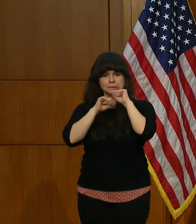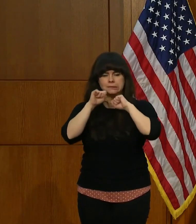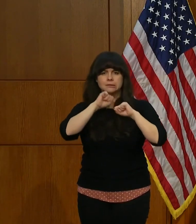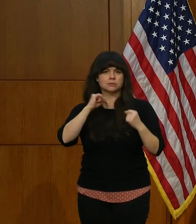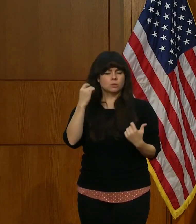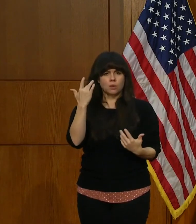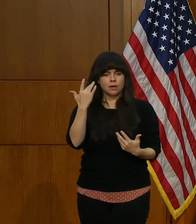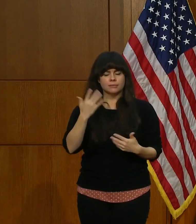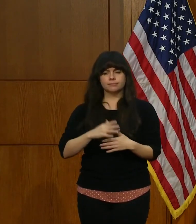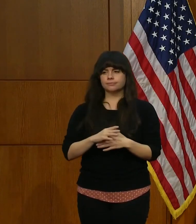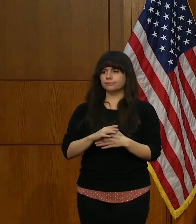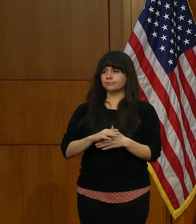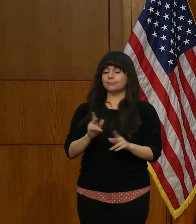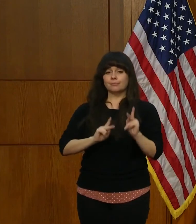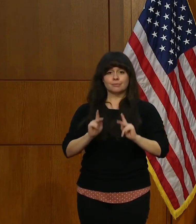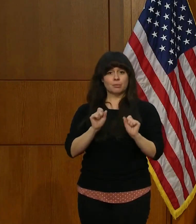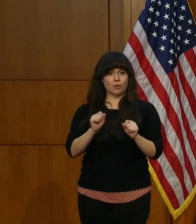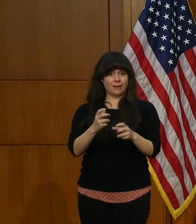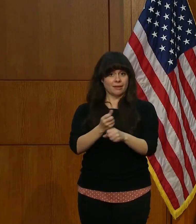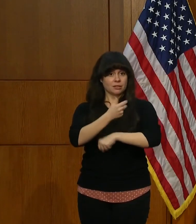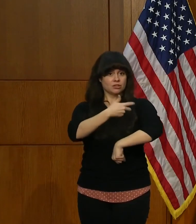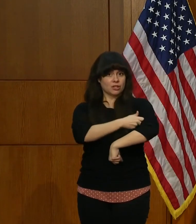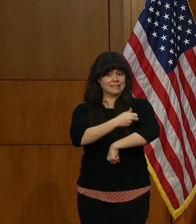LET'S TALK ABOUT ONE REASON WHY